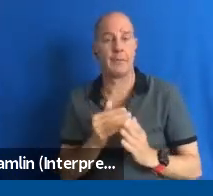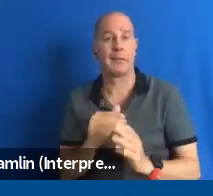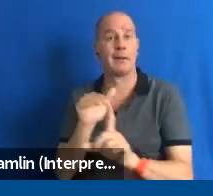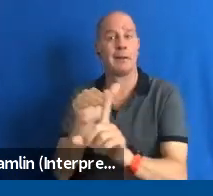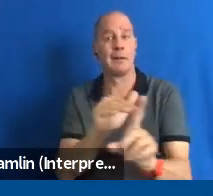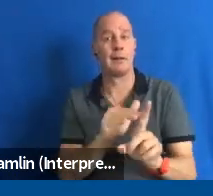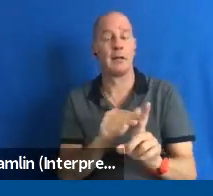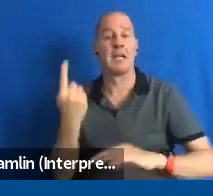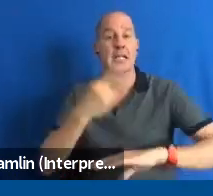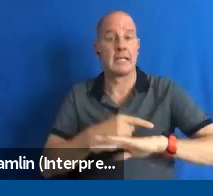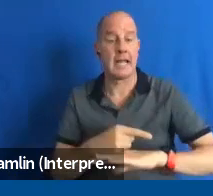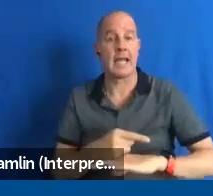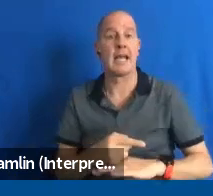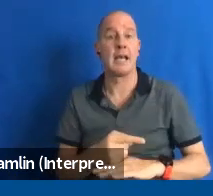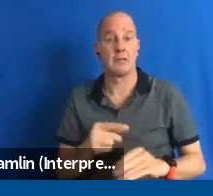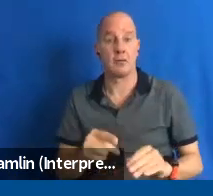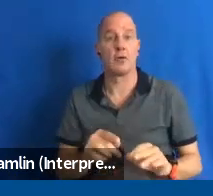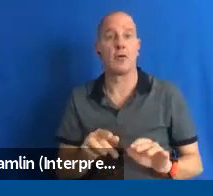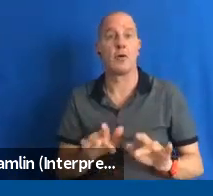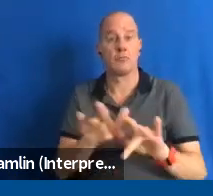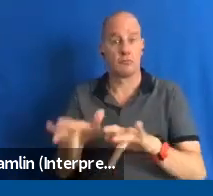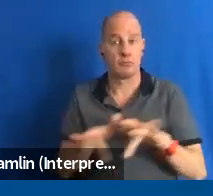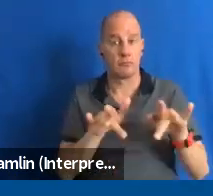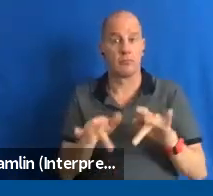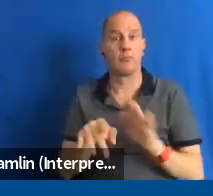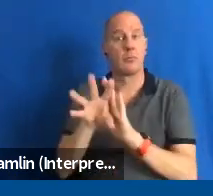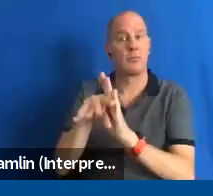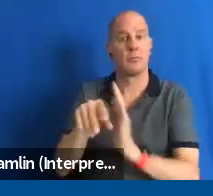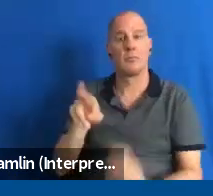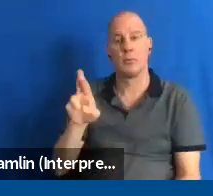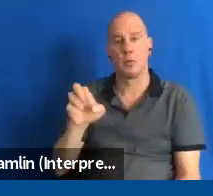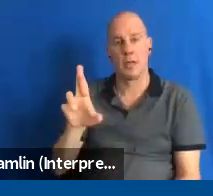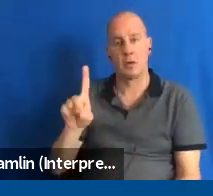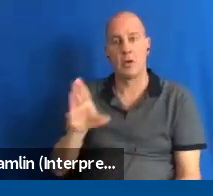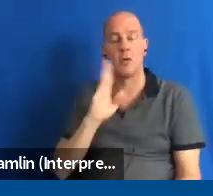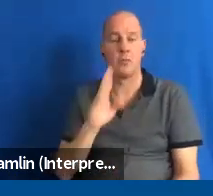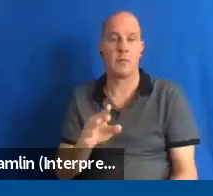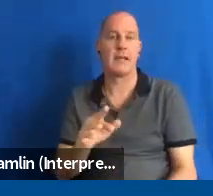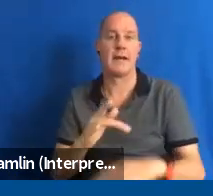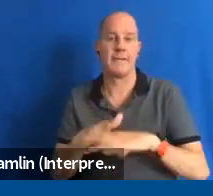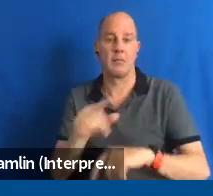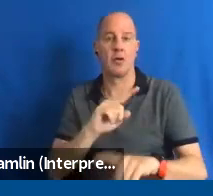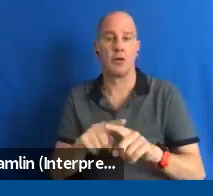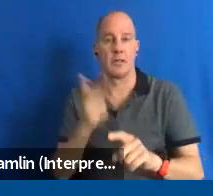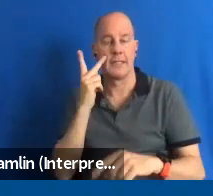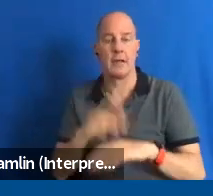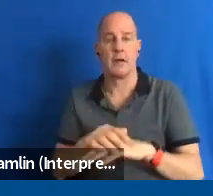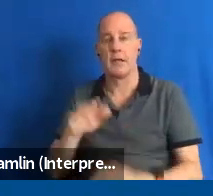session was recorded and will be available for viewing next week at ADApresentations.org in the